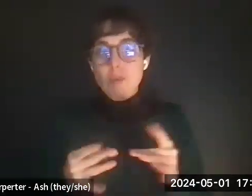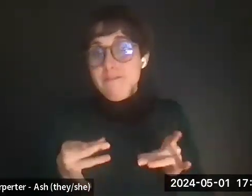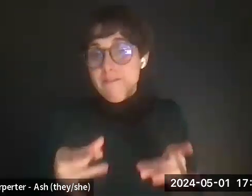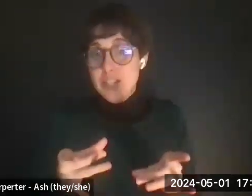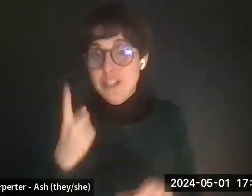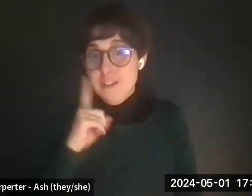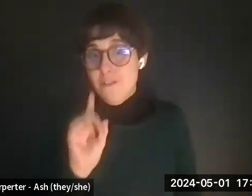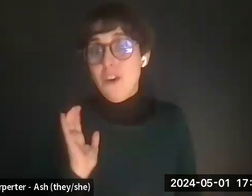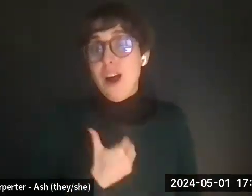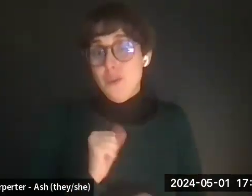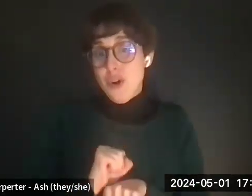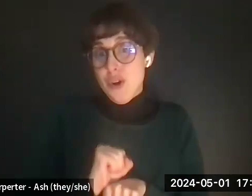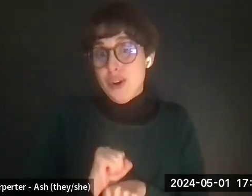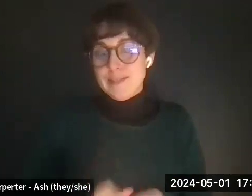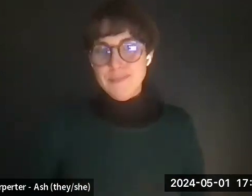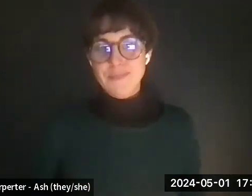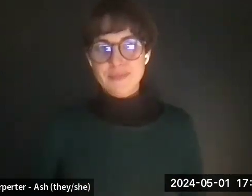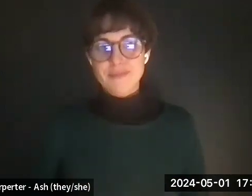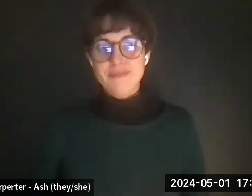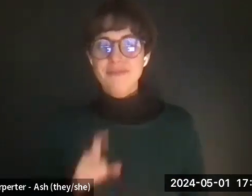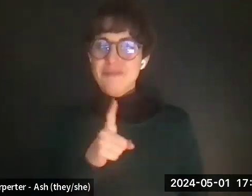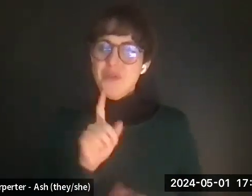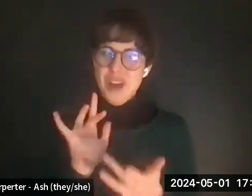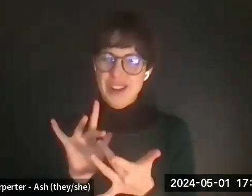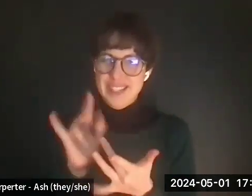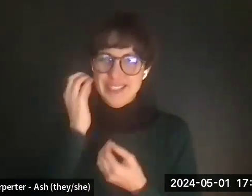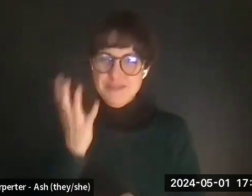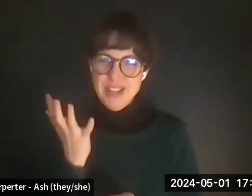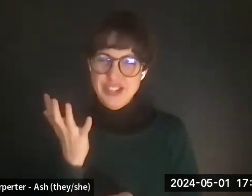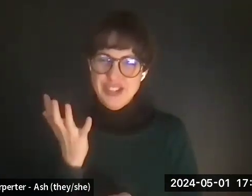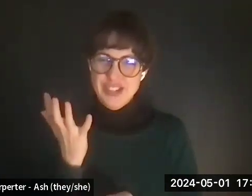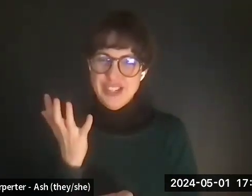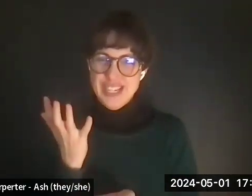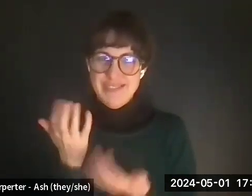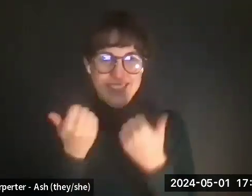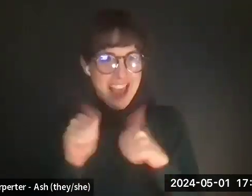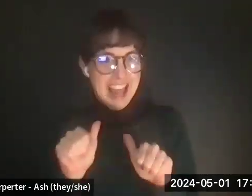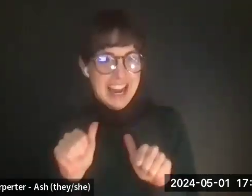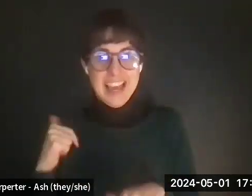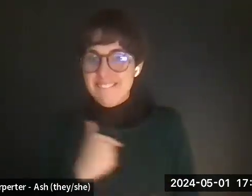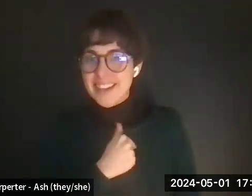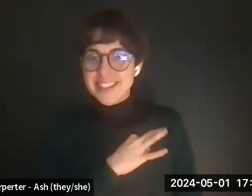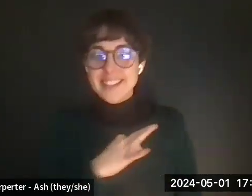Just one, one reminder, there's our contact information so if you'd like to reach out to any of us, we can certainly send you the slides.